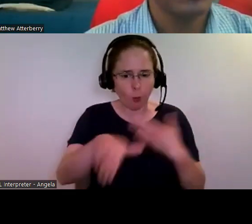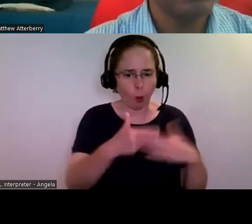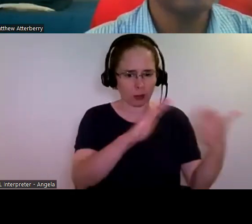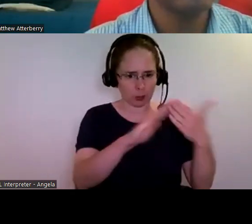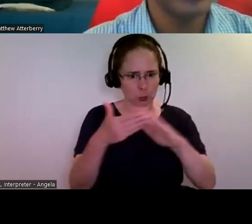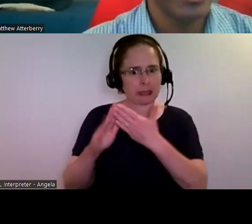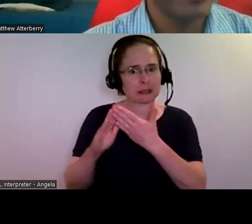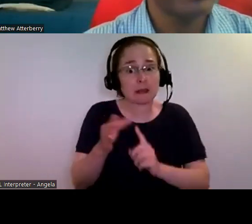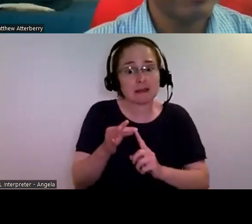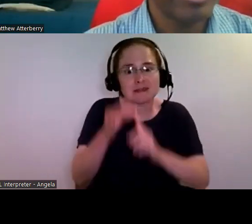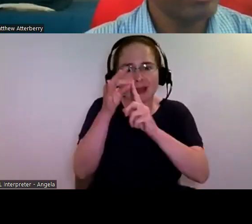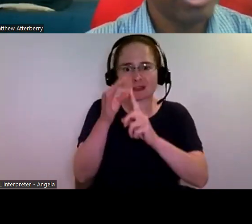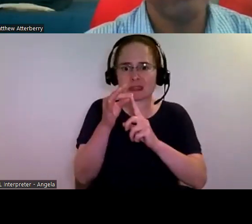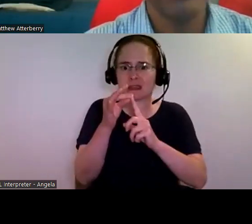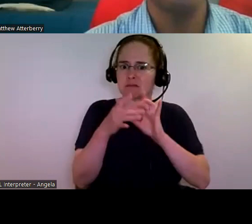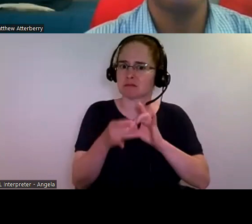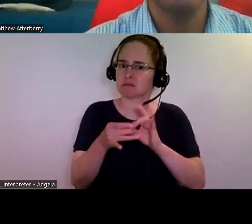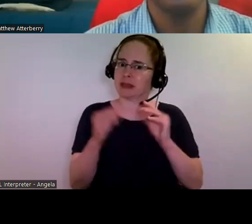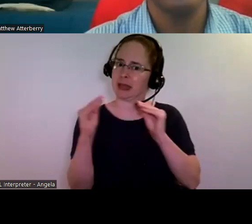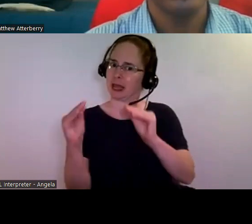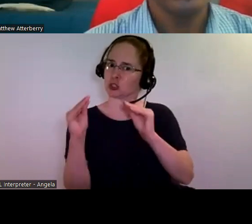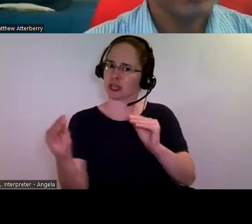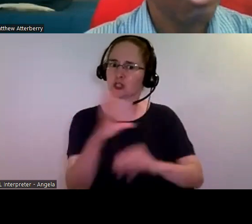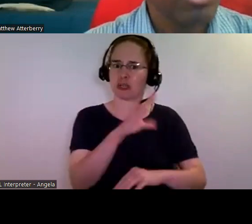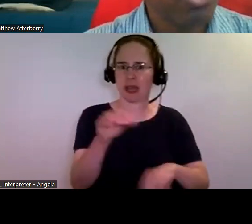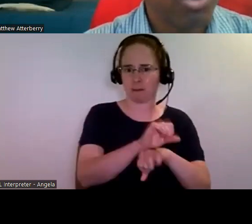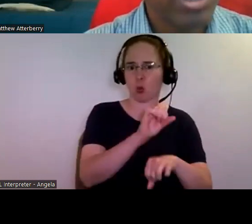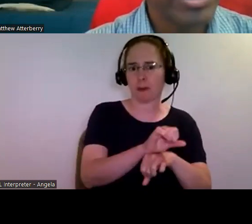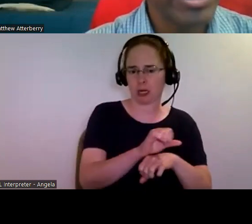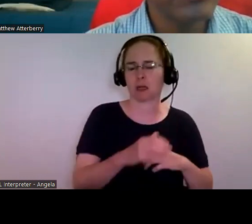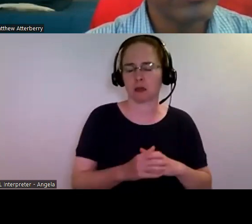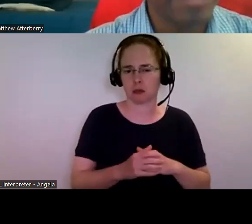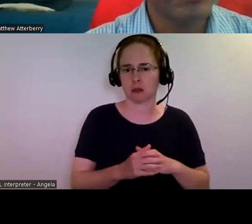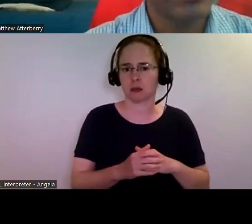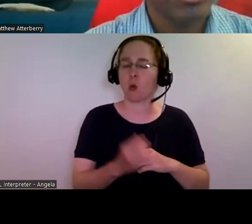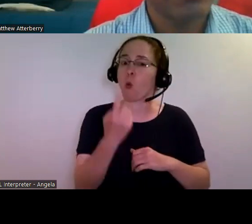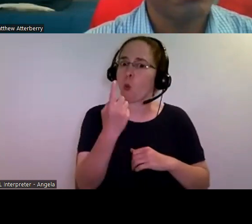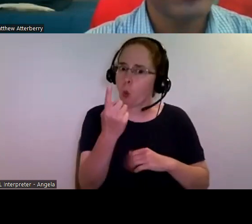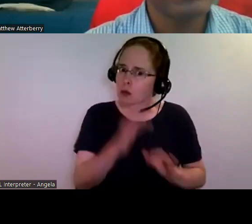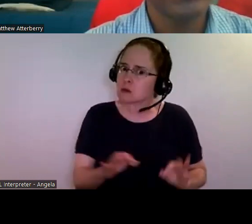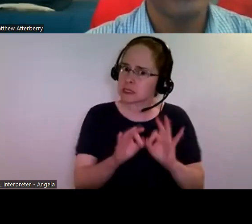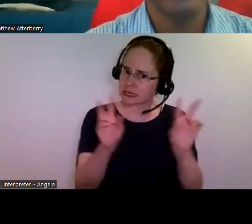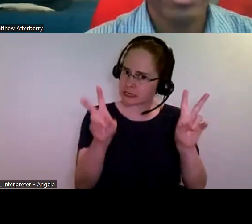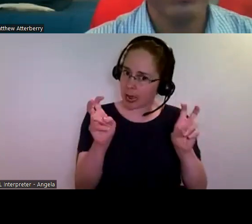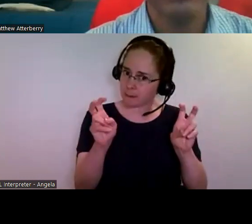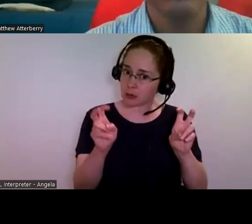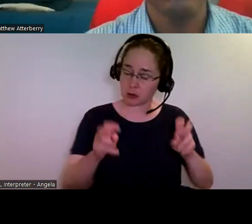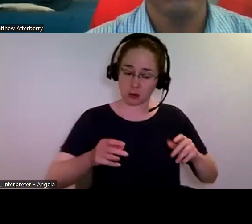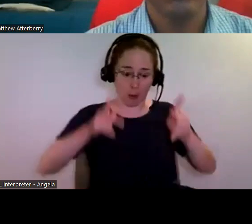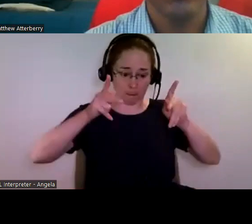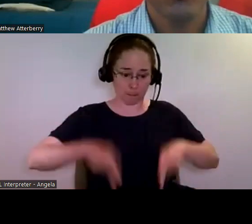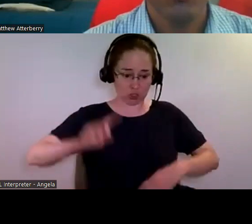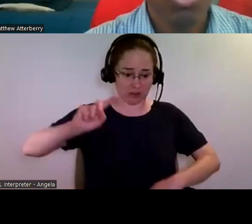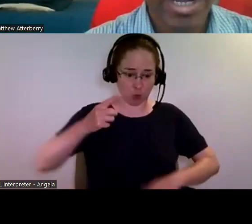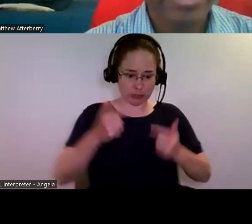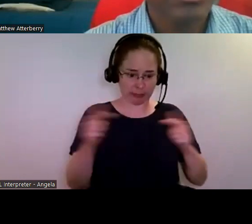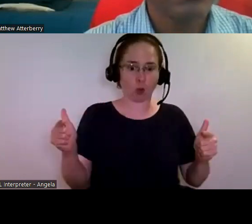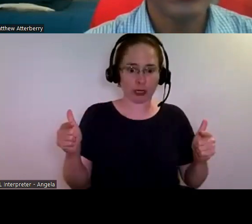especially in the areas of education employment. On one key topic, person first language. Why?